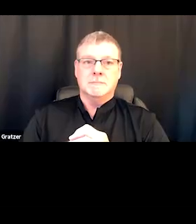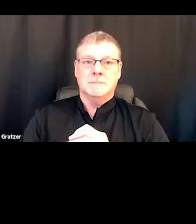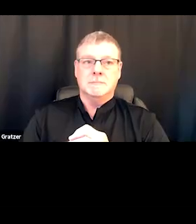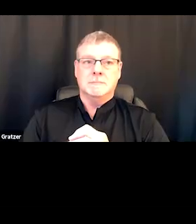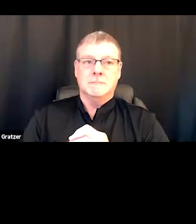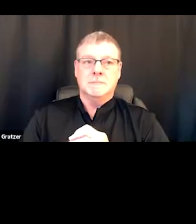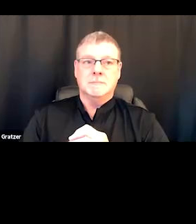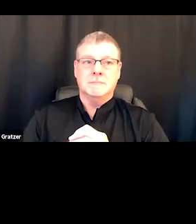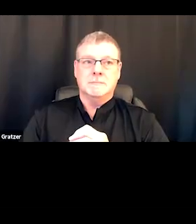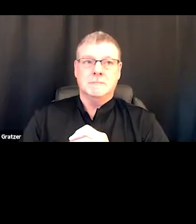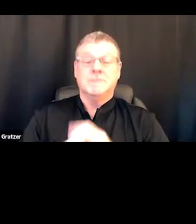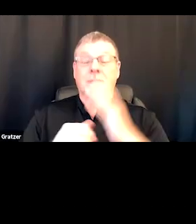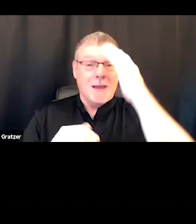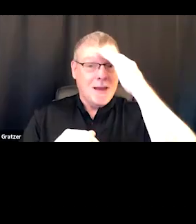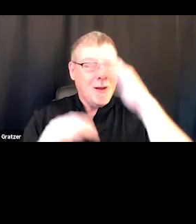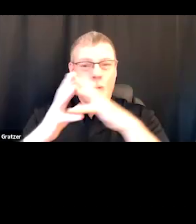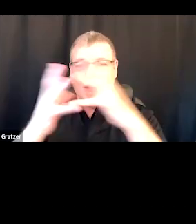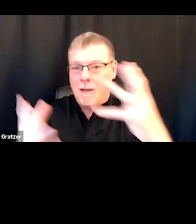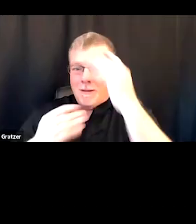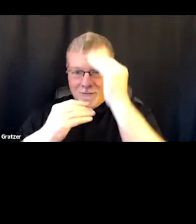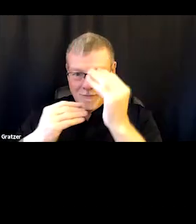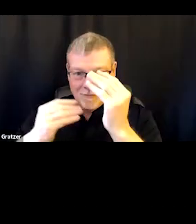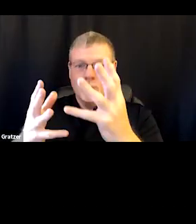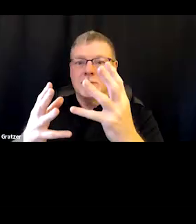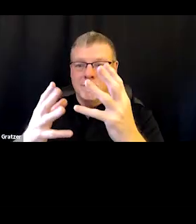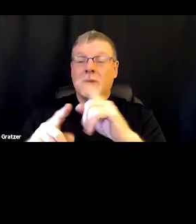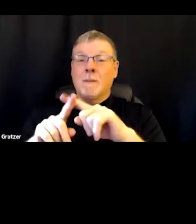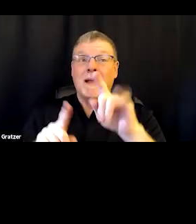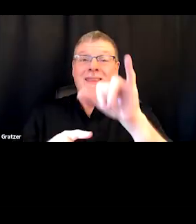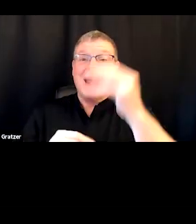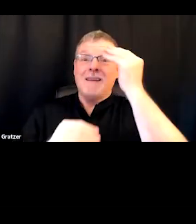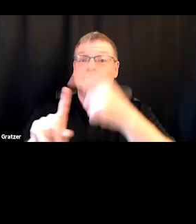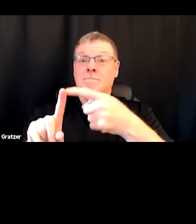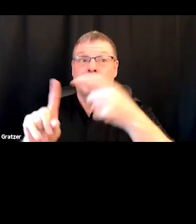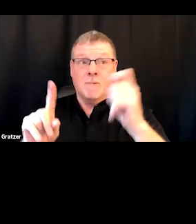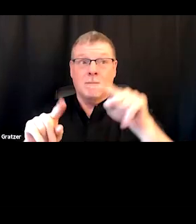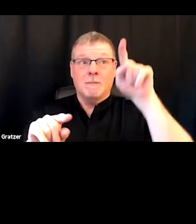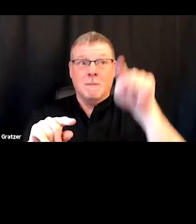So that was a lot of data I just showed you. A lot of that came from the external evaluations